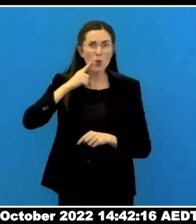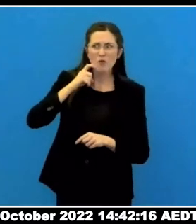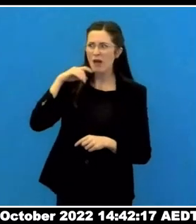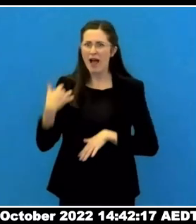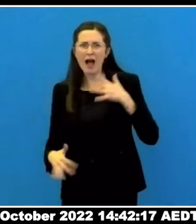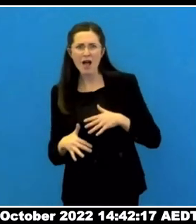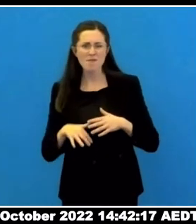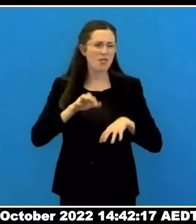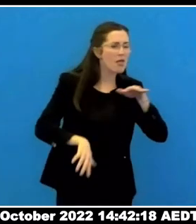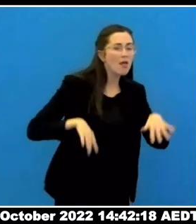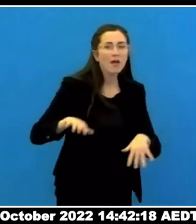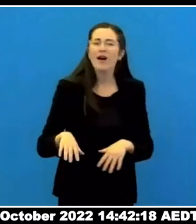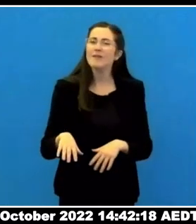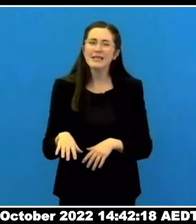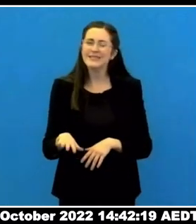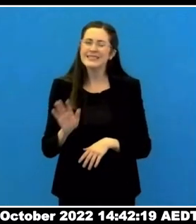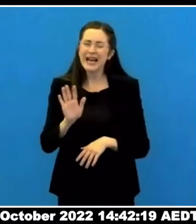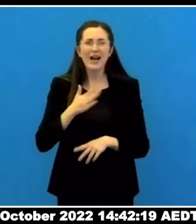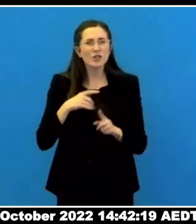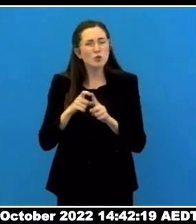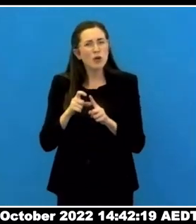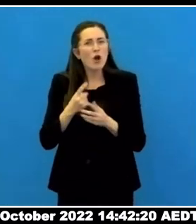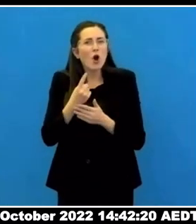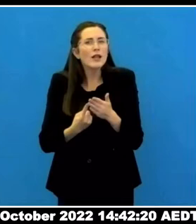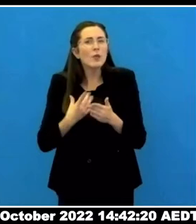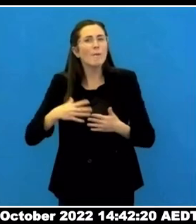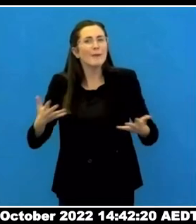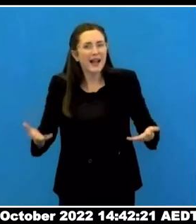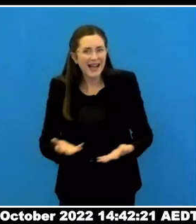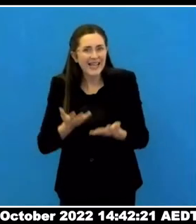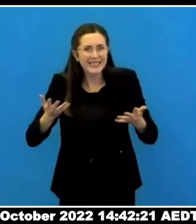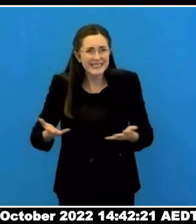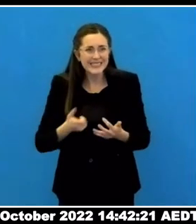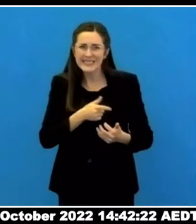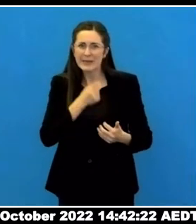My daughter really loves to play with other children, but she doesn't know how to do it.